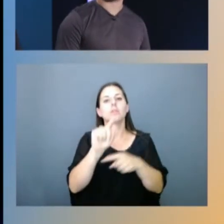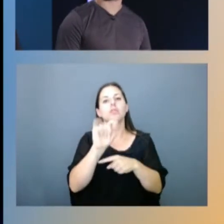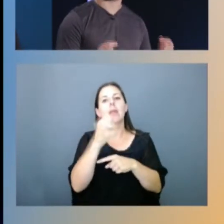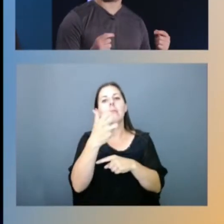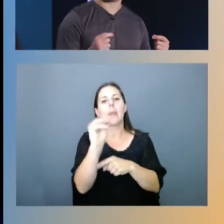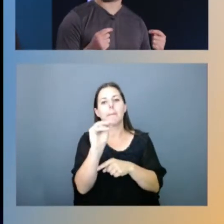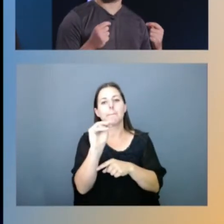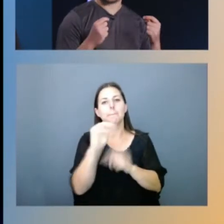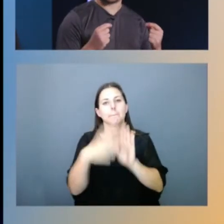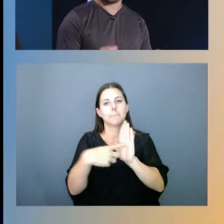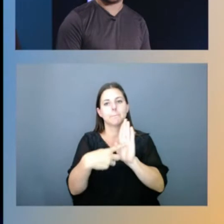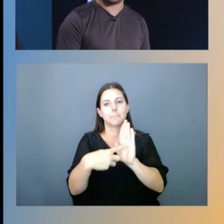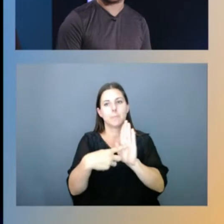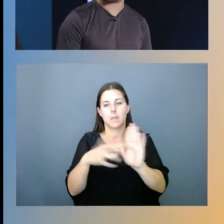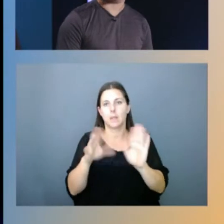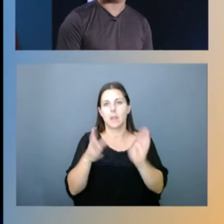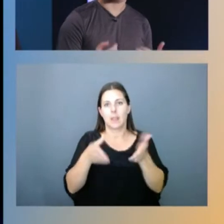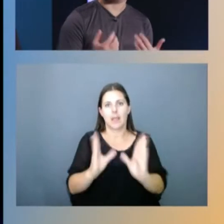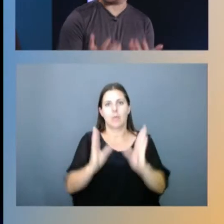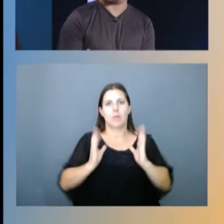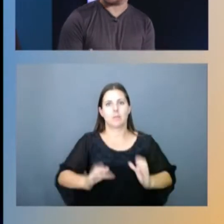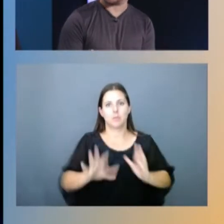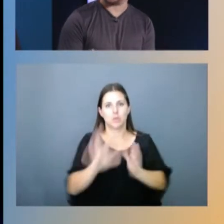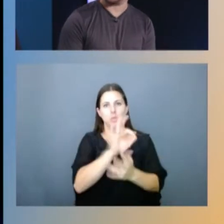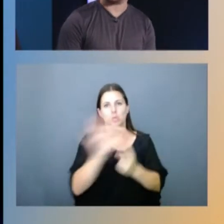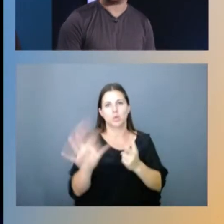to choose the most optimal data type for their workload